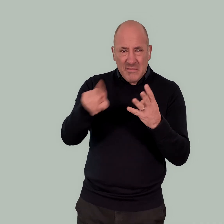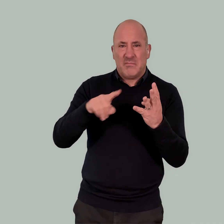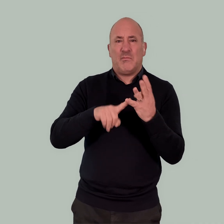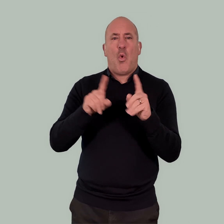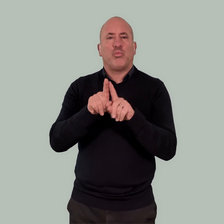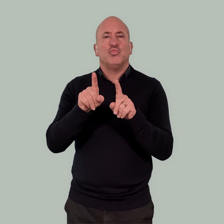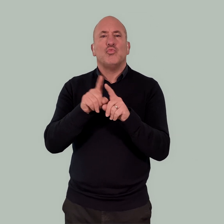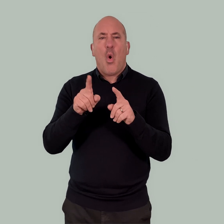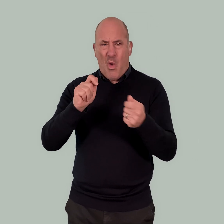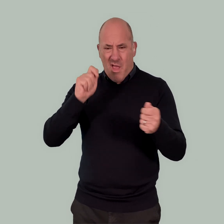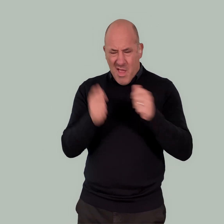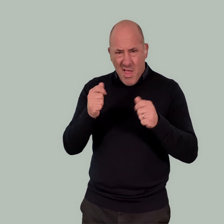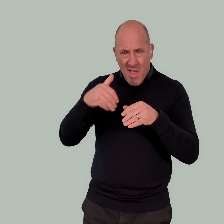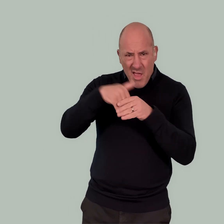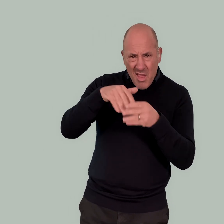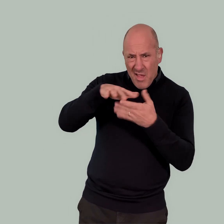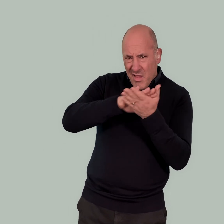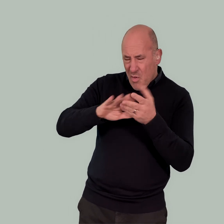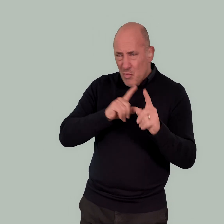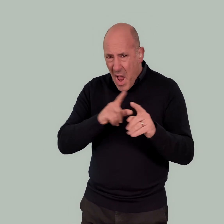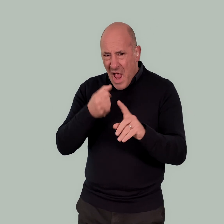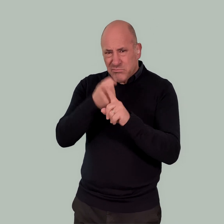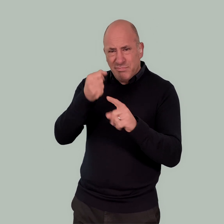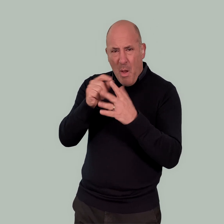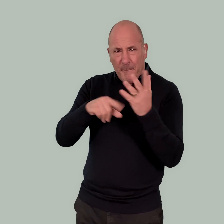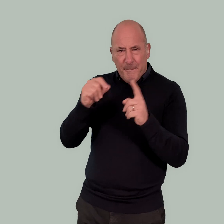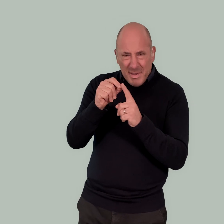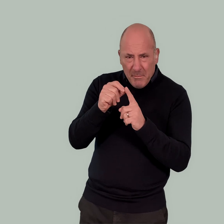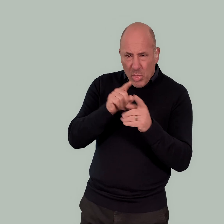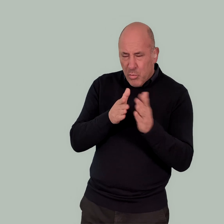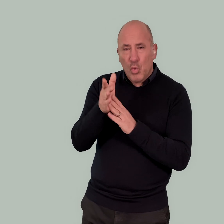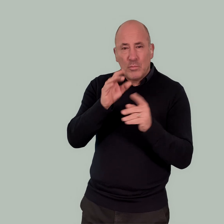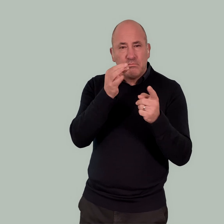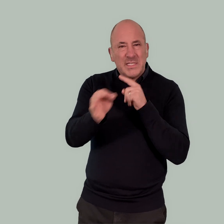and changing context and the impact on PIP underpinned